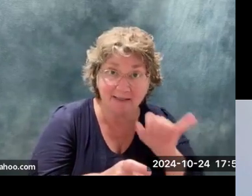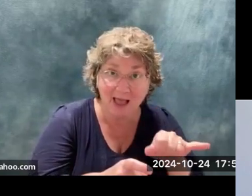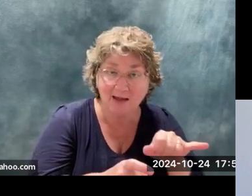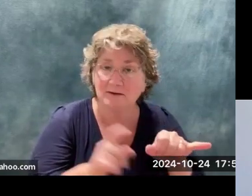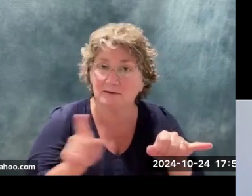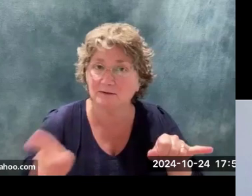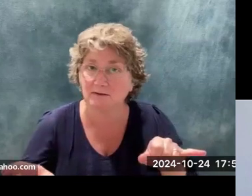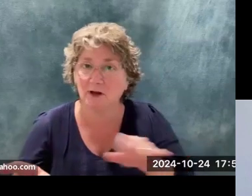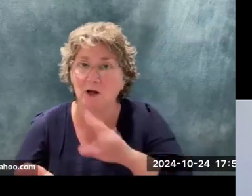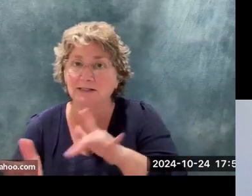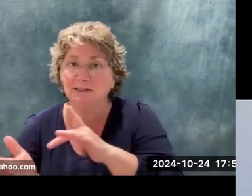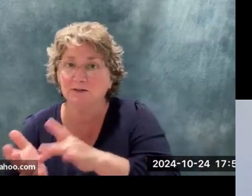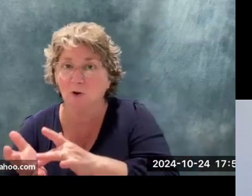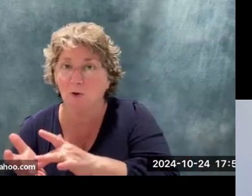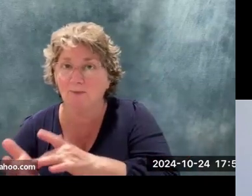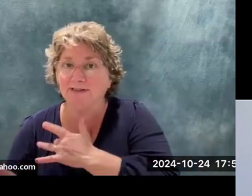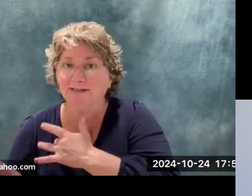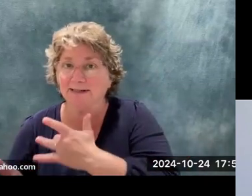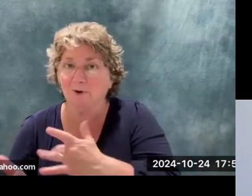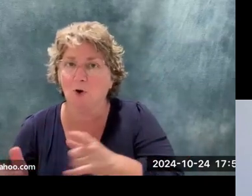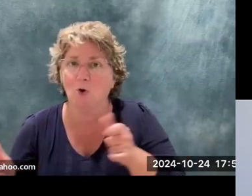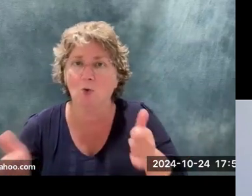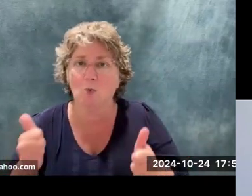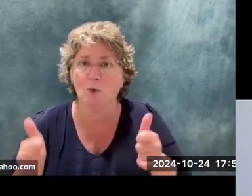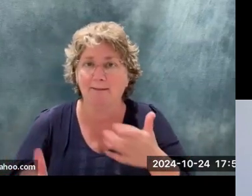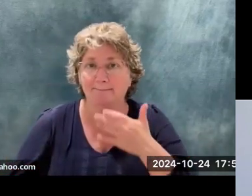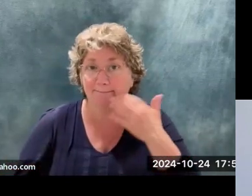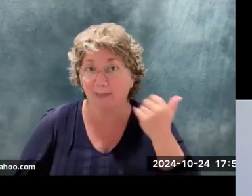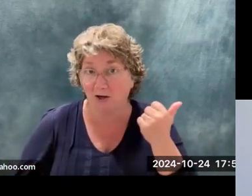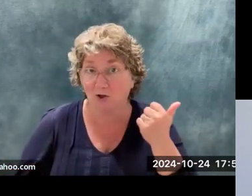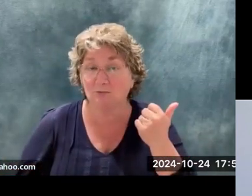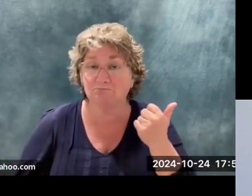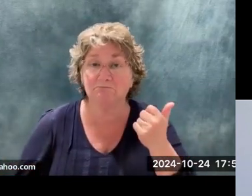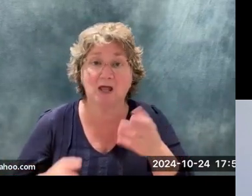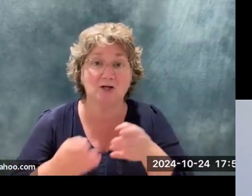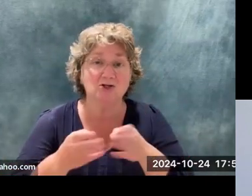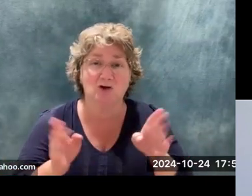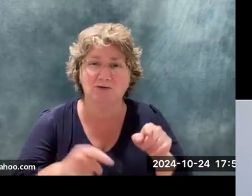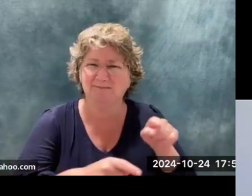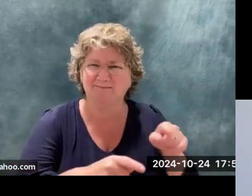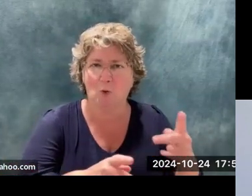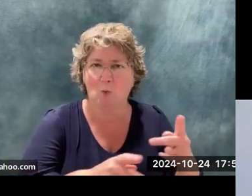Do they do better with homeopathy? And in general, they do worse, I hate to say.